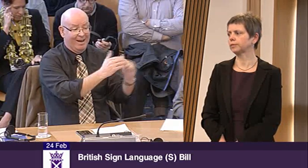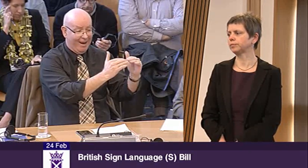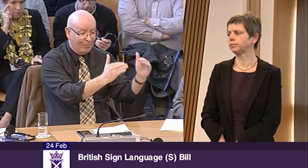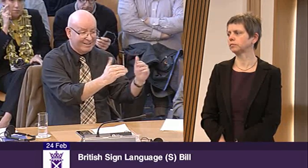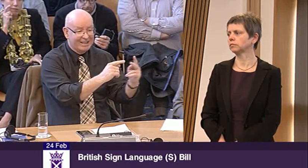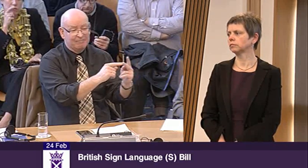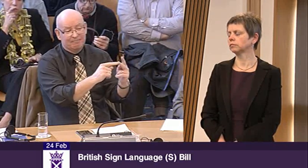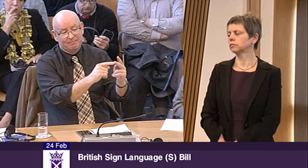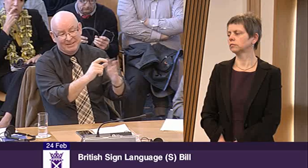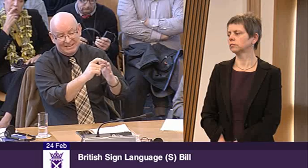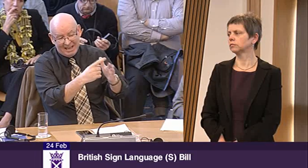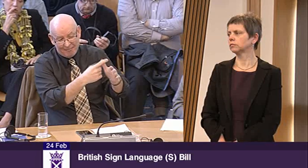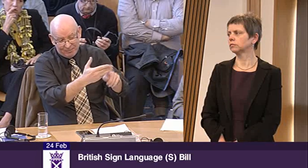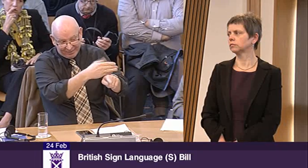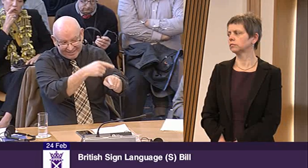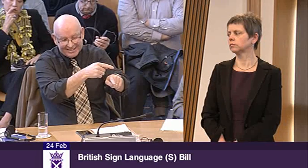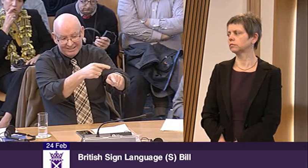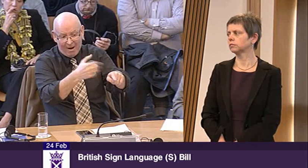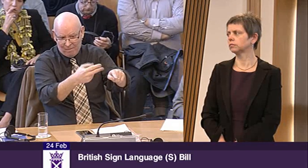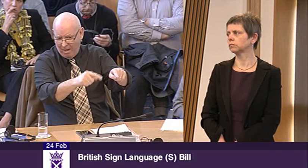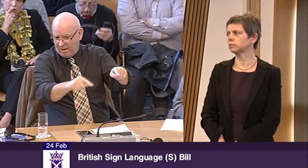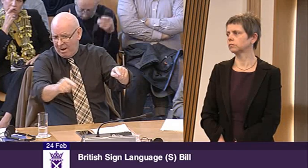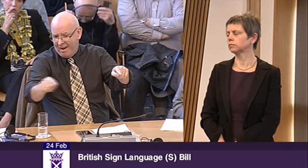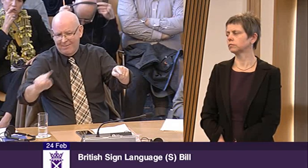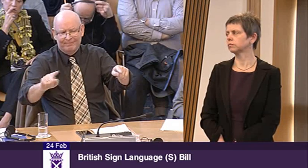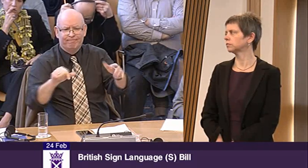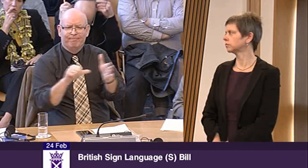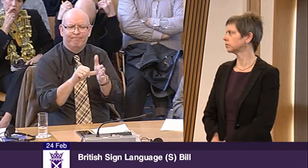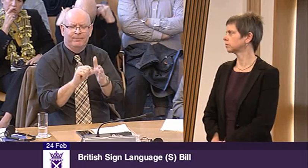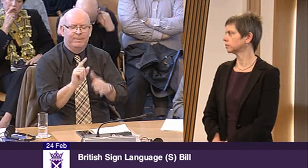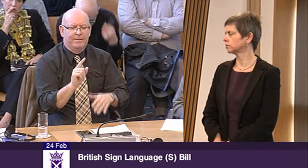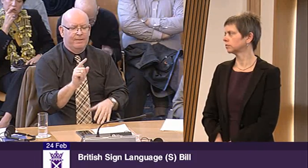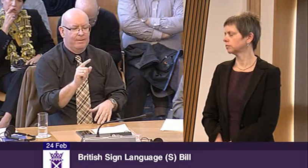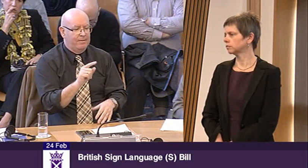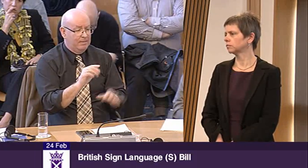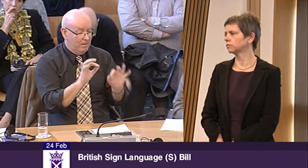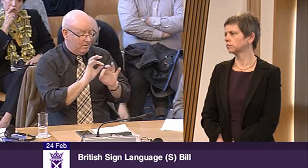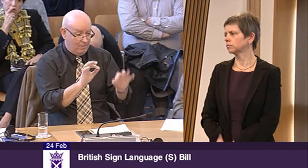legislation on equality and disability discrimination, but from our point of view the legislation